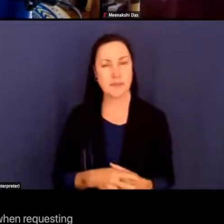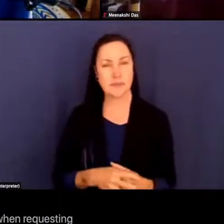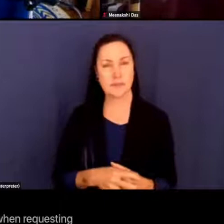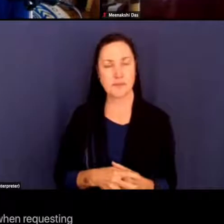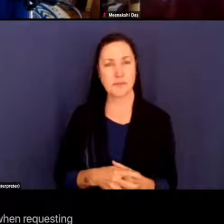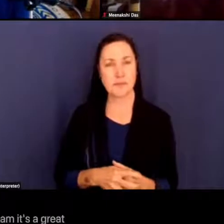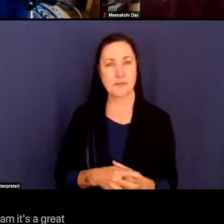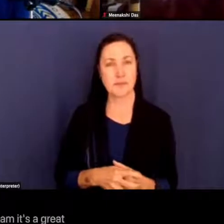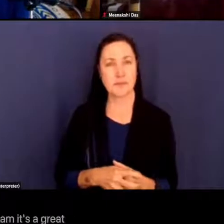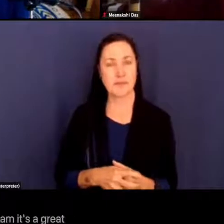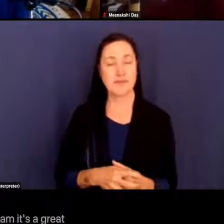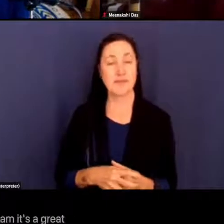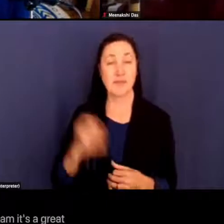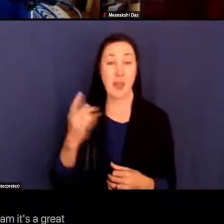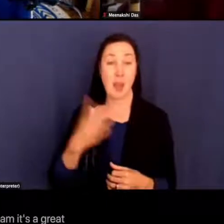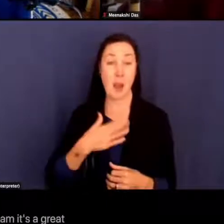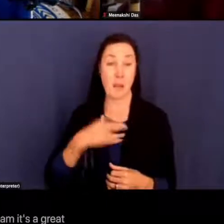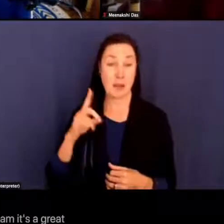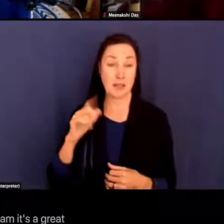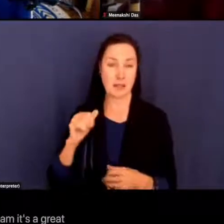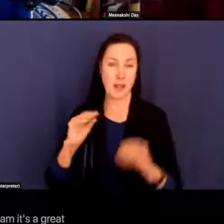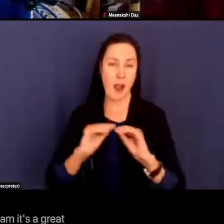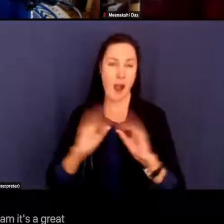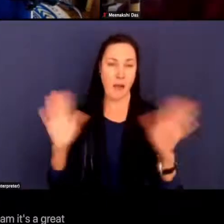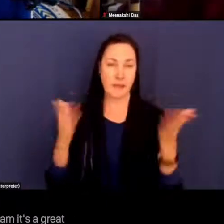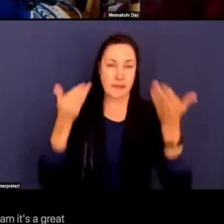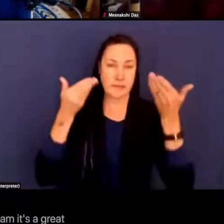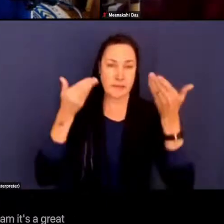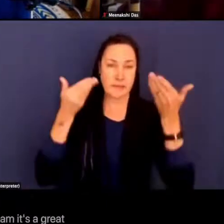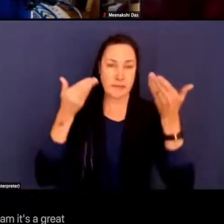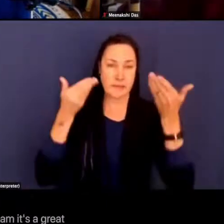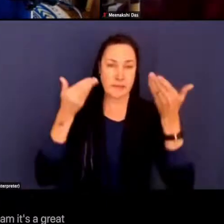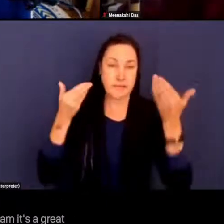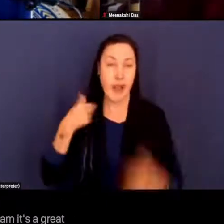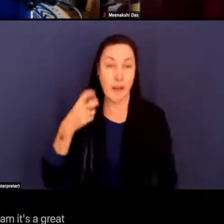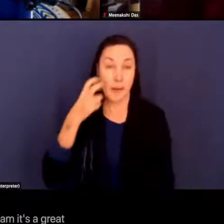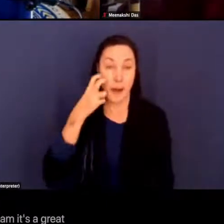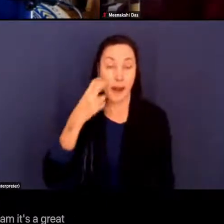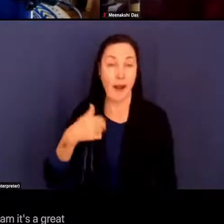my disability is very obvious. I m a blind guy. I've carried a white cane since I was